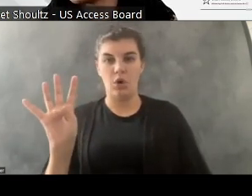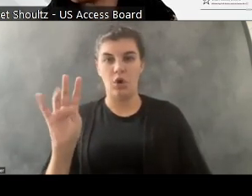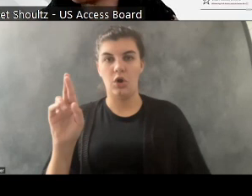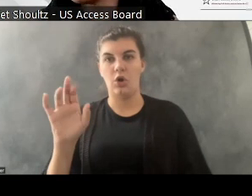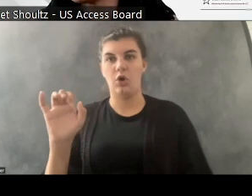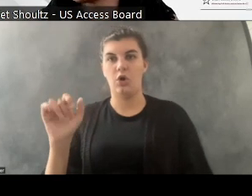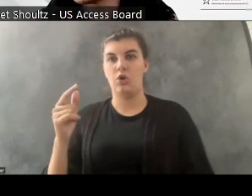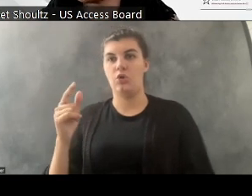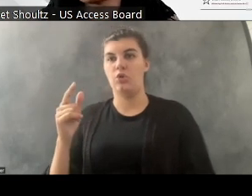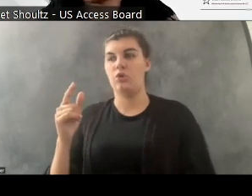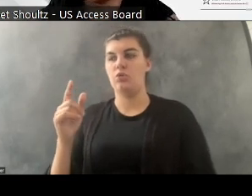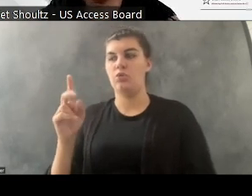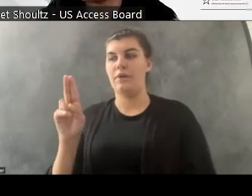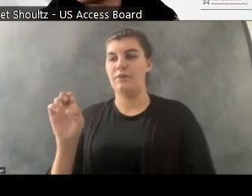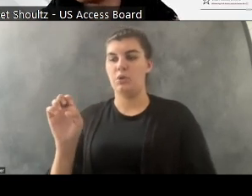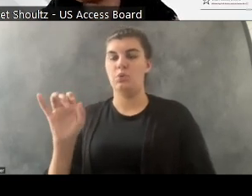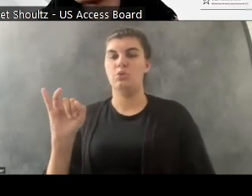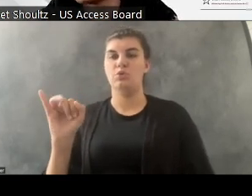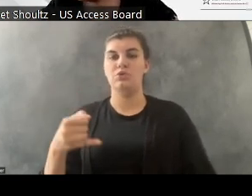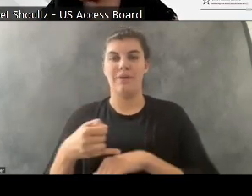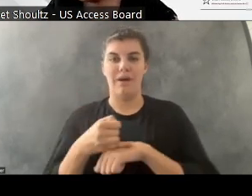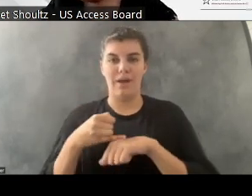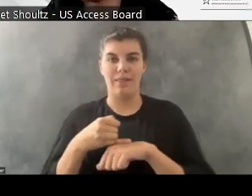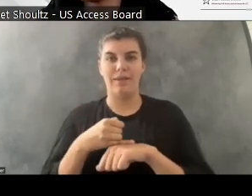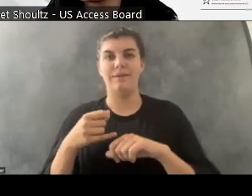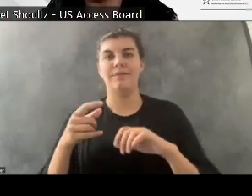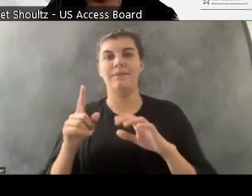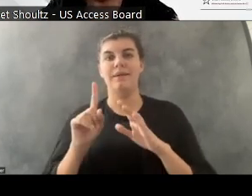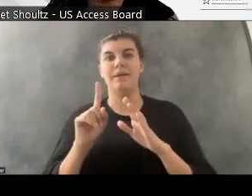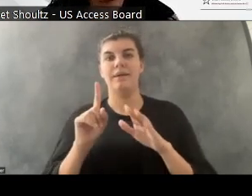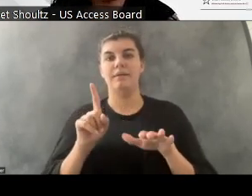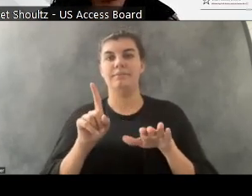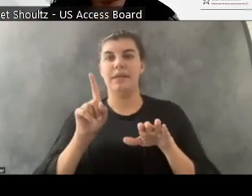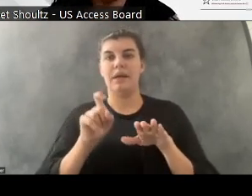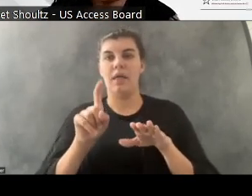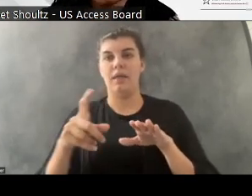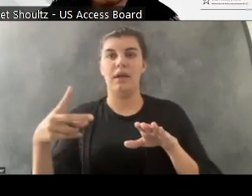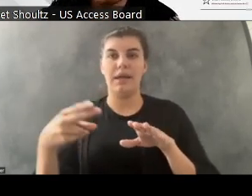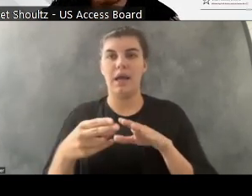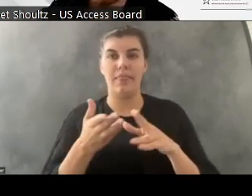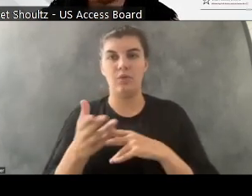Pedestrian Refuge Islands, we require that at cut through pedestrian refuge islands, again